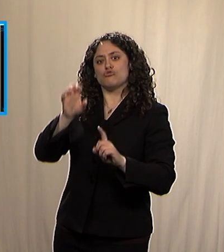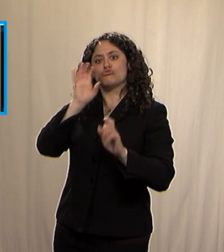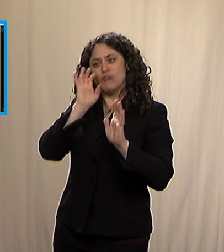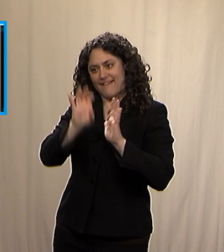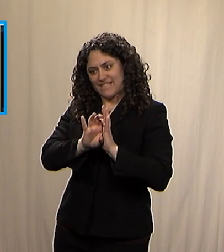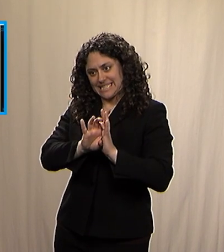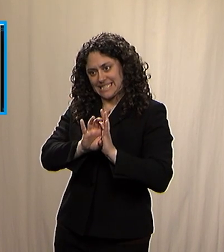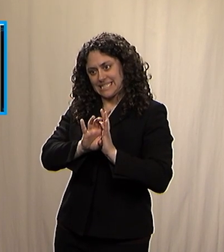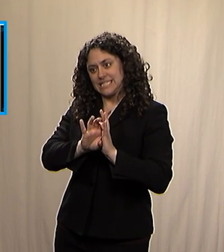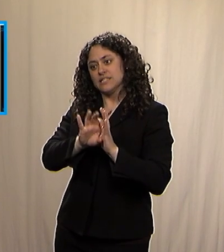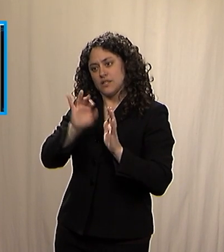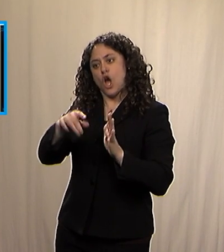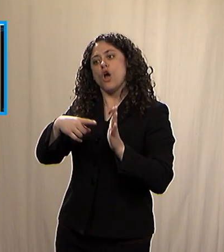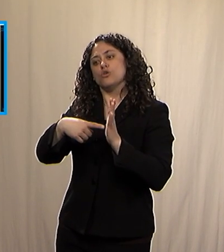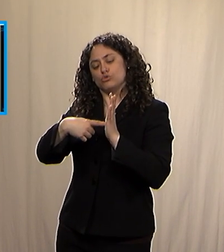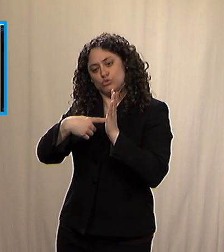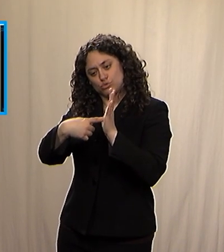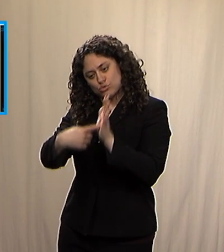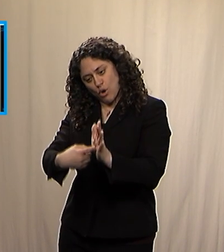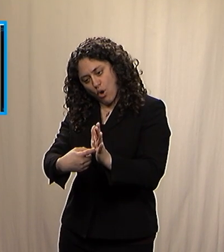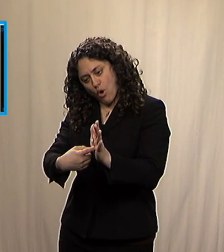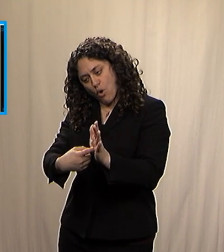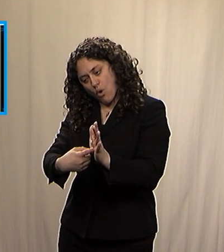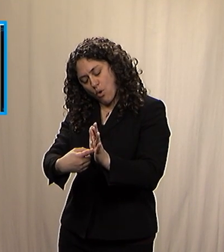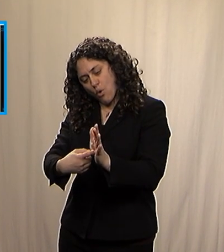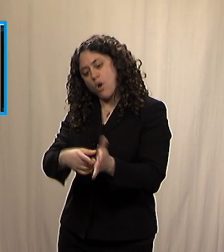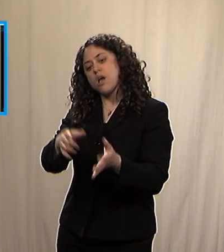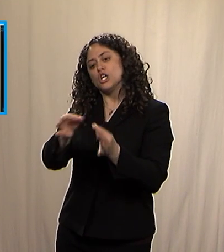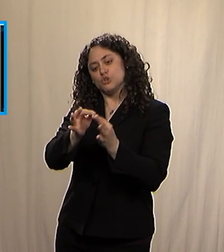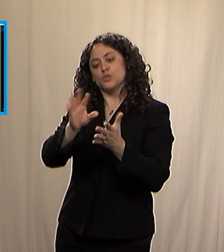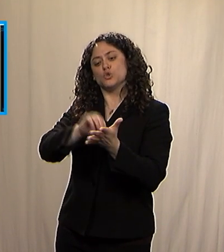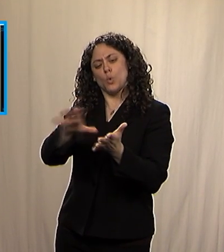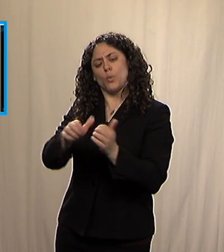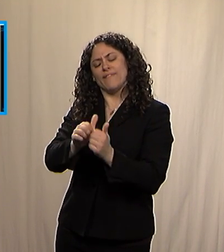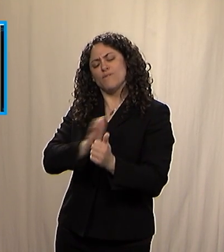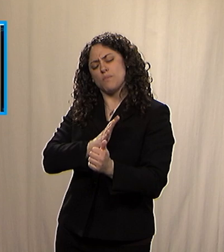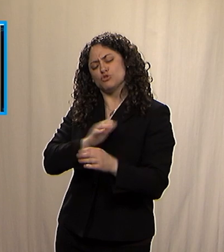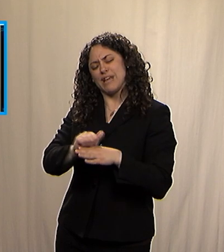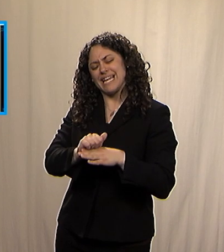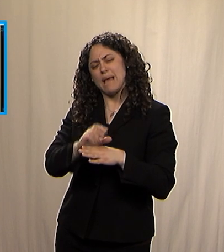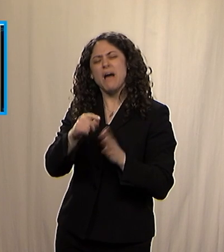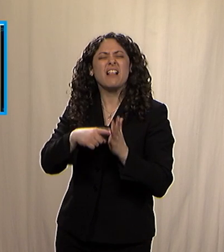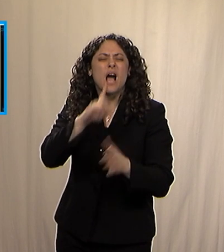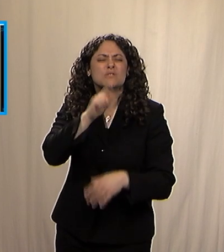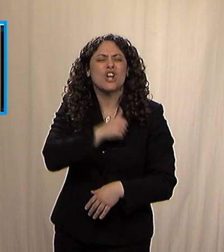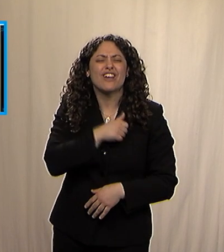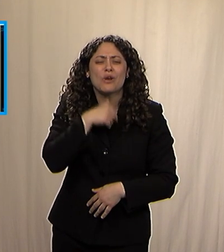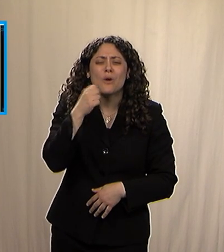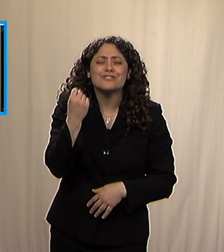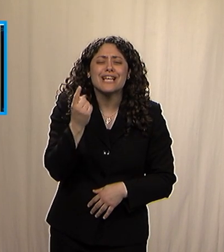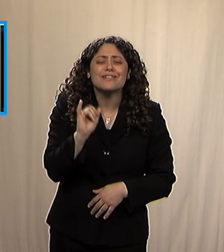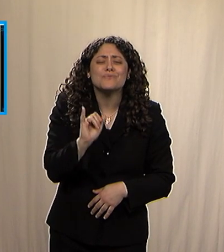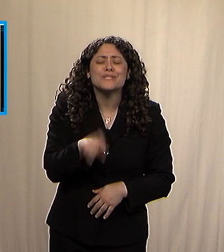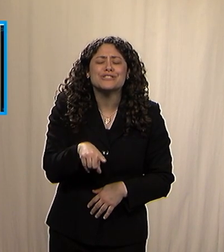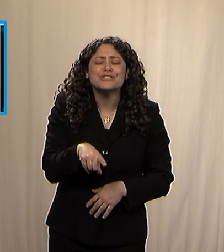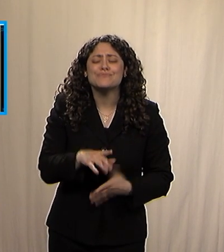in formal training and modeling. I don't think I understand that. Sorry.